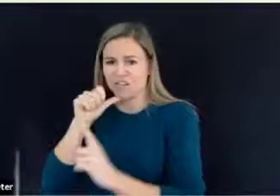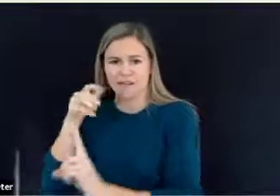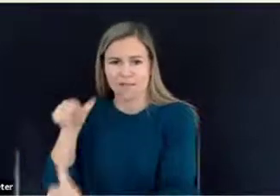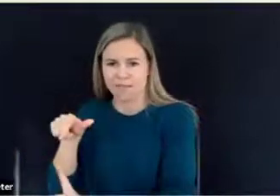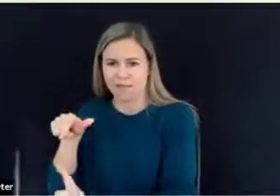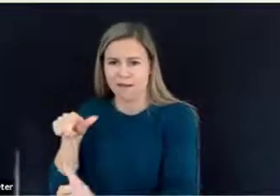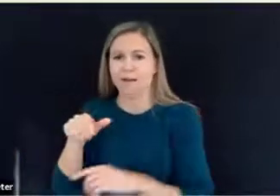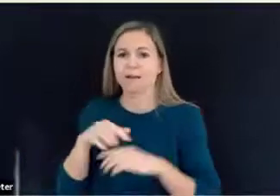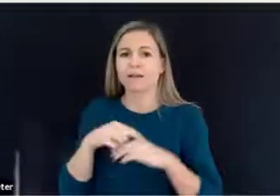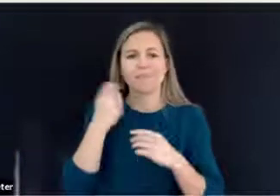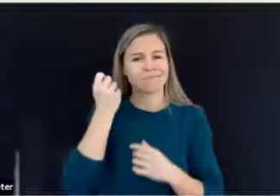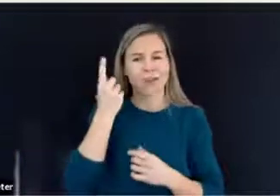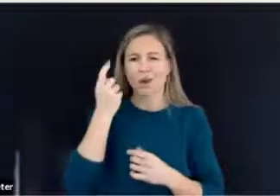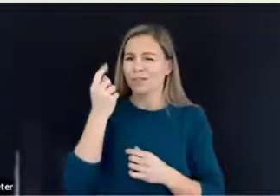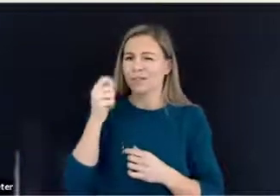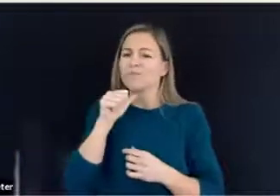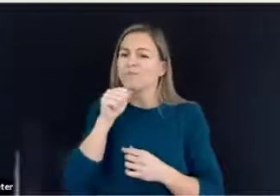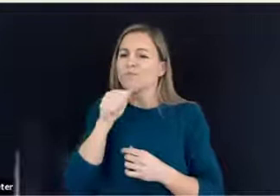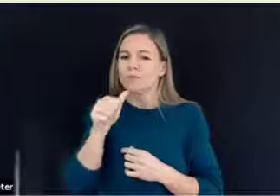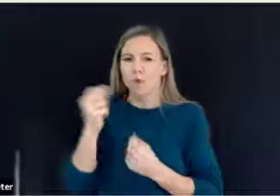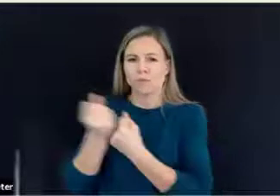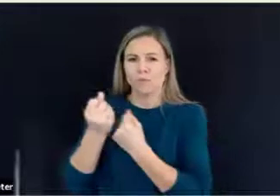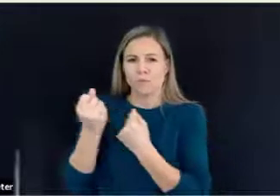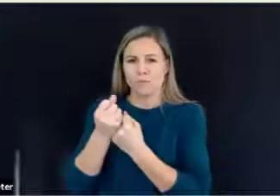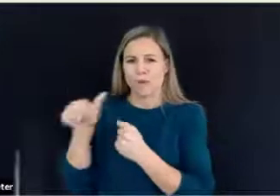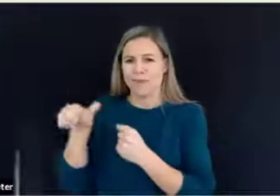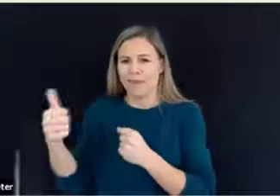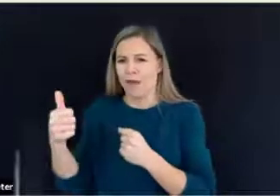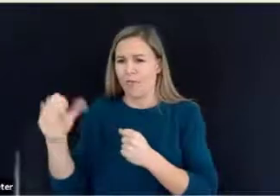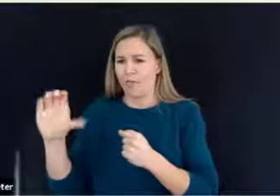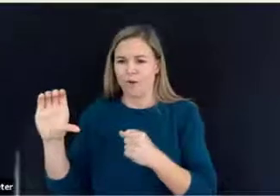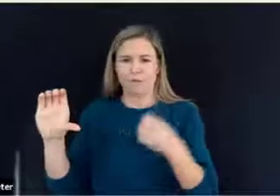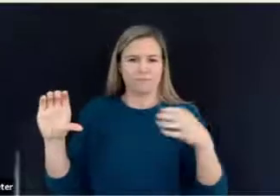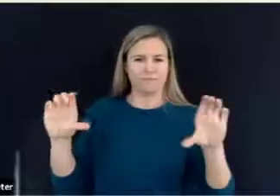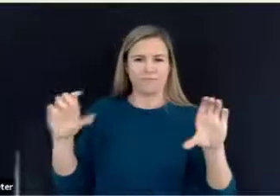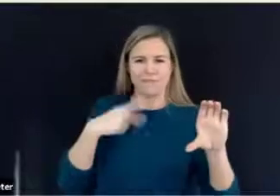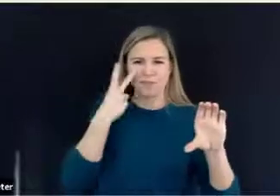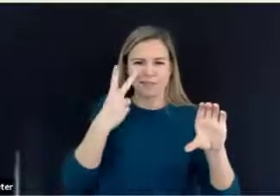for the other two diseases that are listed here,